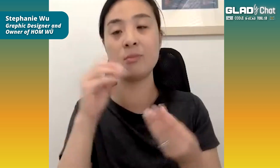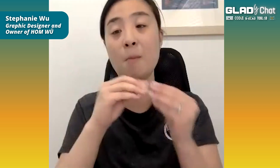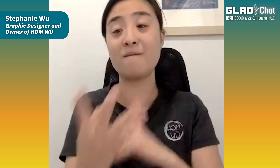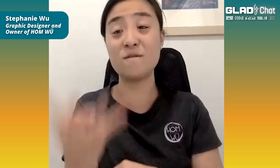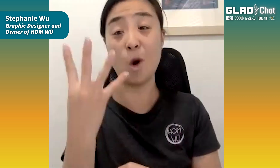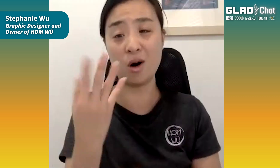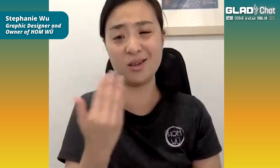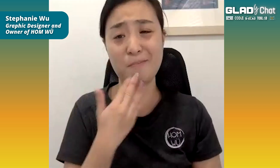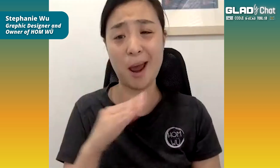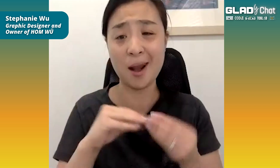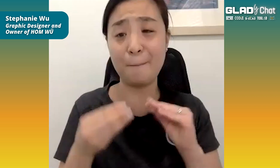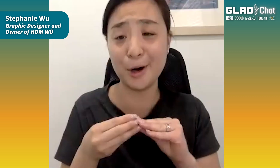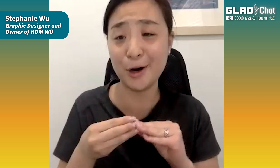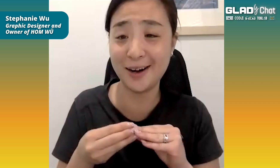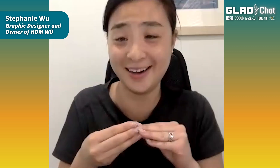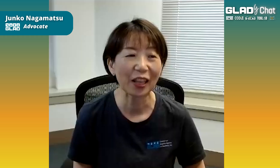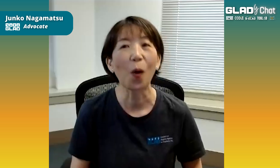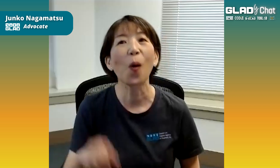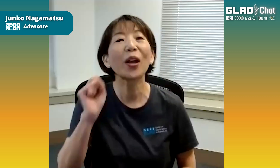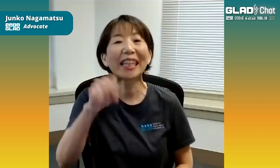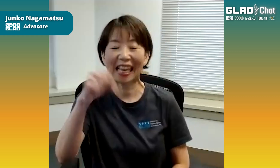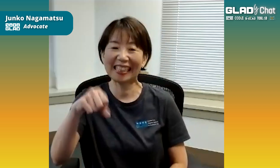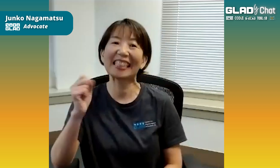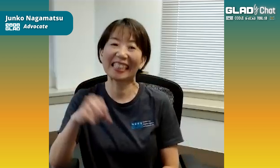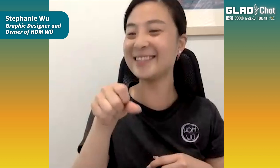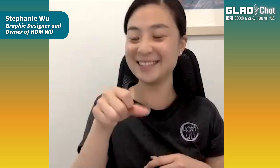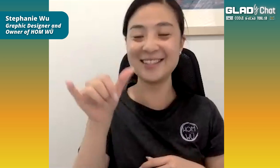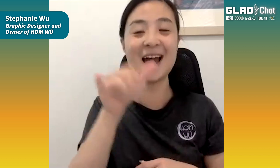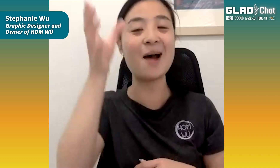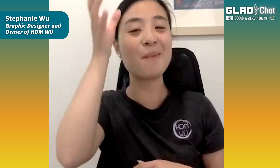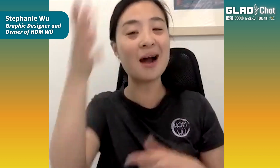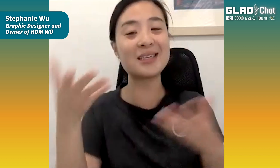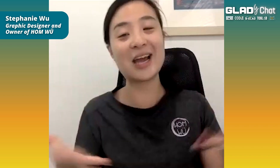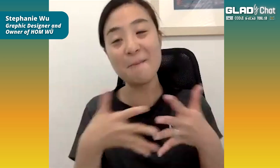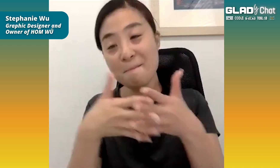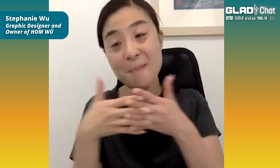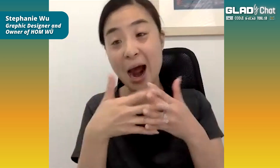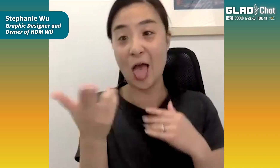the number 4 is a bad number! Oh, yes! Yes, it’s the same concept in the U.S.